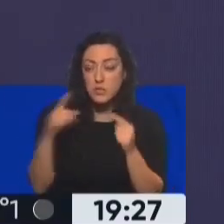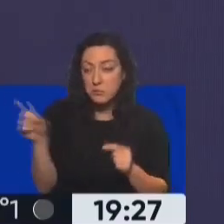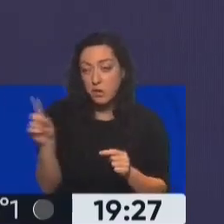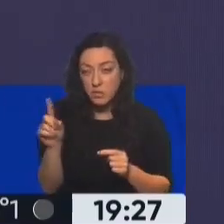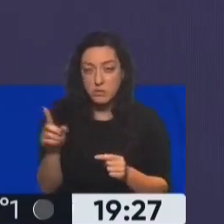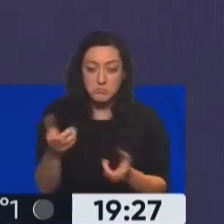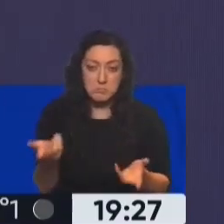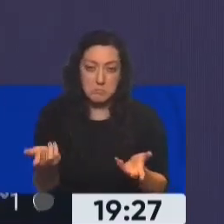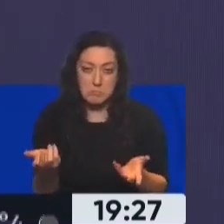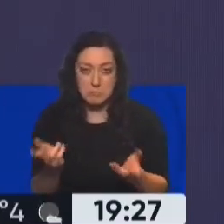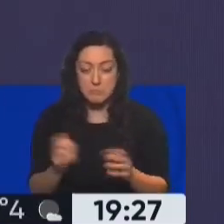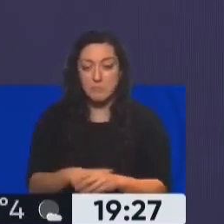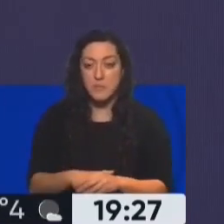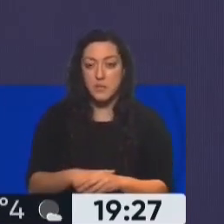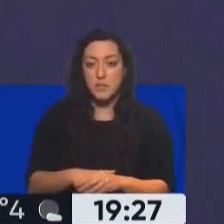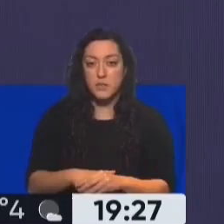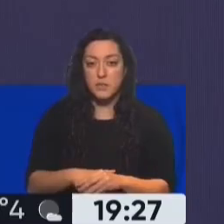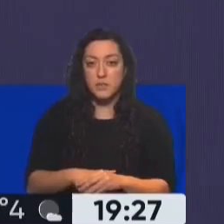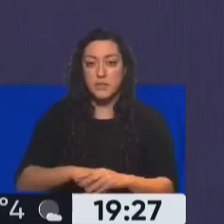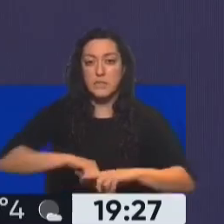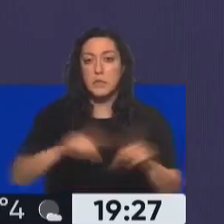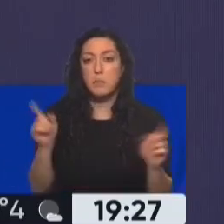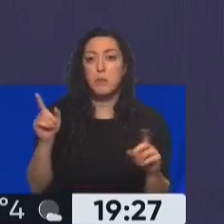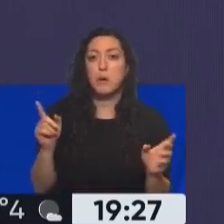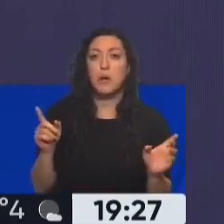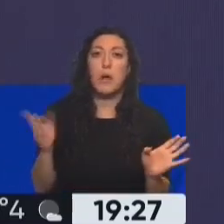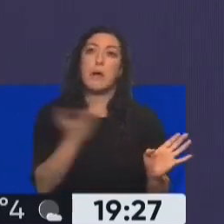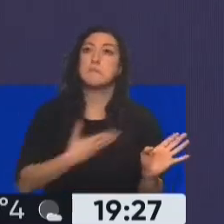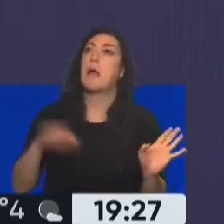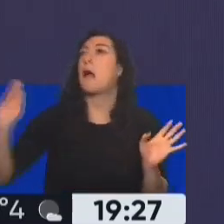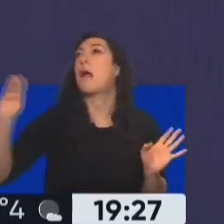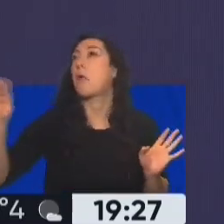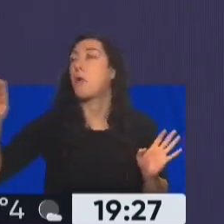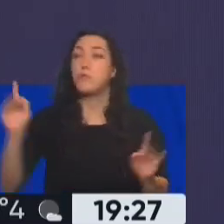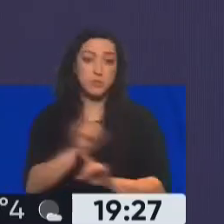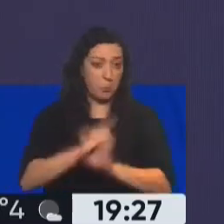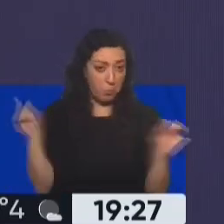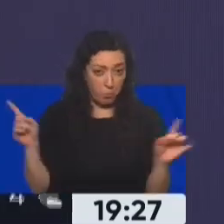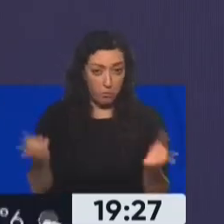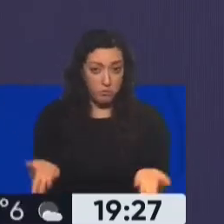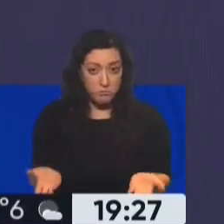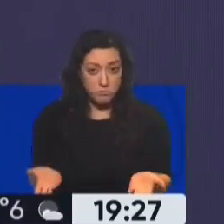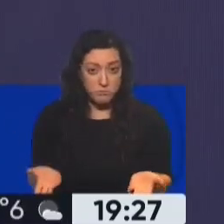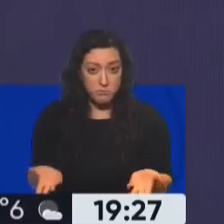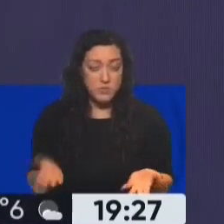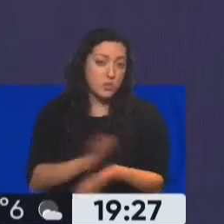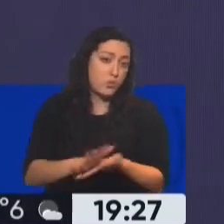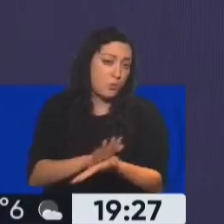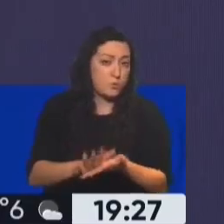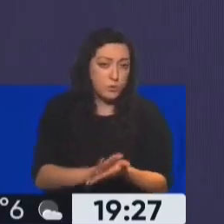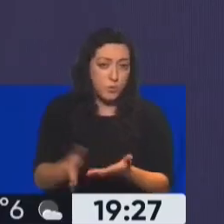And he didn't call Ada, I want to go to the state. He didn't call the state Ada. What did he do? He found the way around. He solved it.